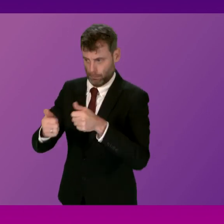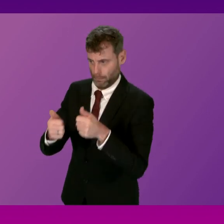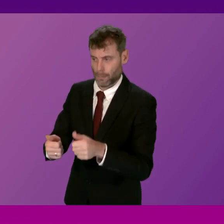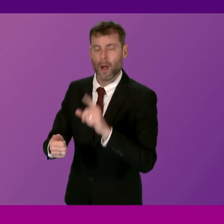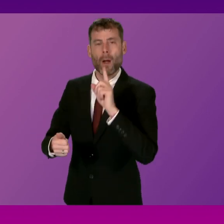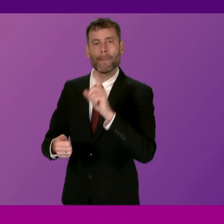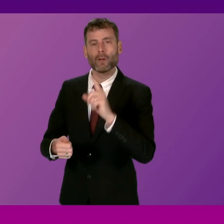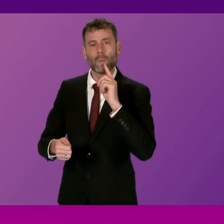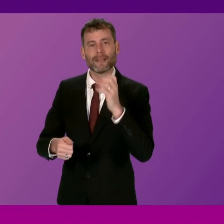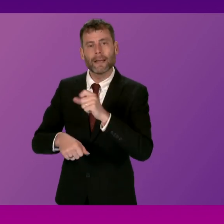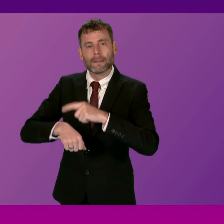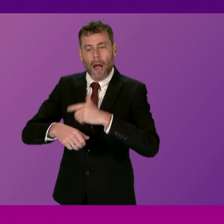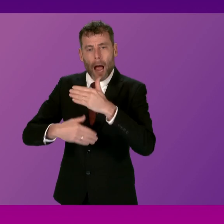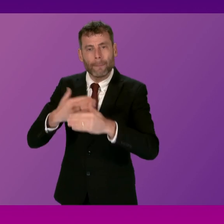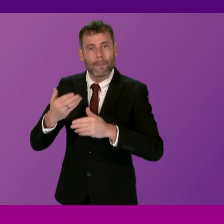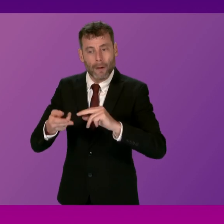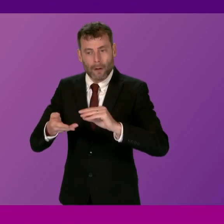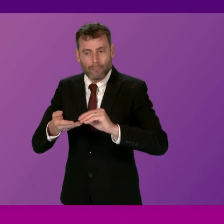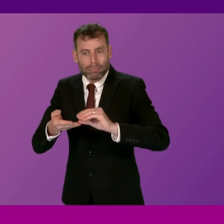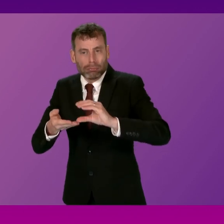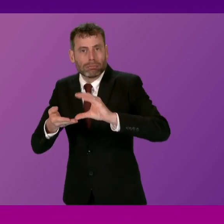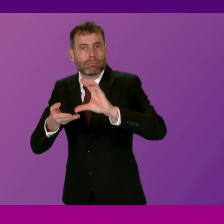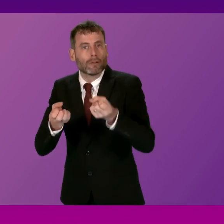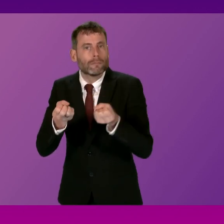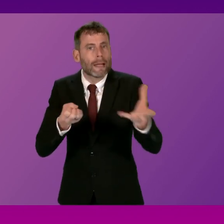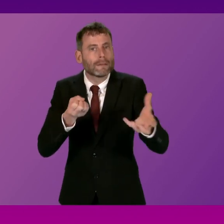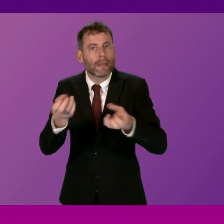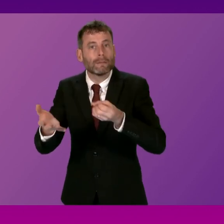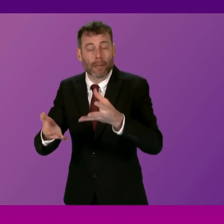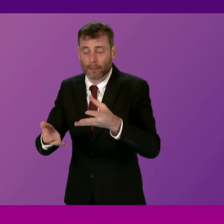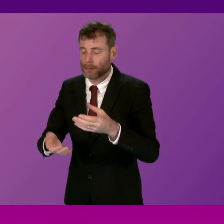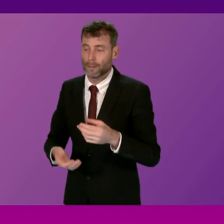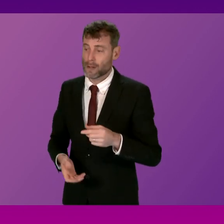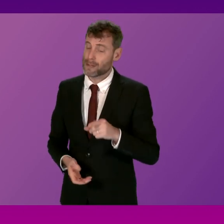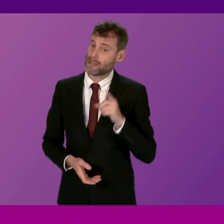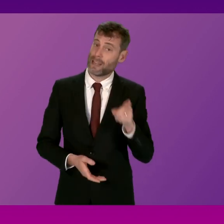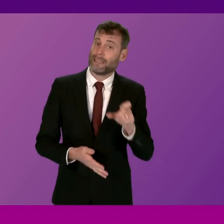Organisations have made it clear that they want that fund to be fully reopened and resourced